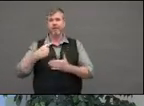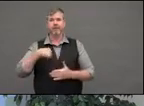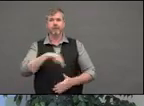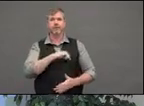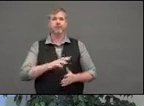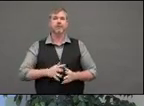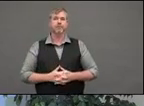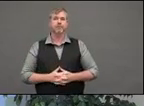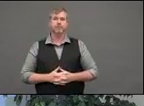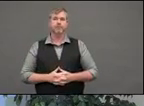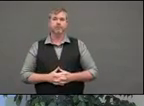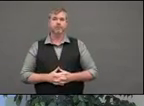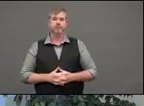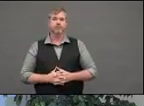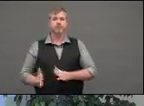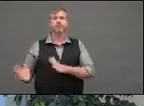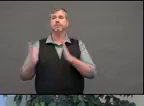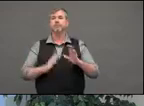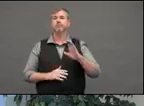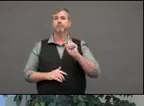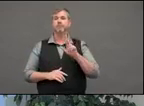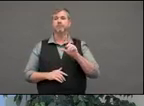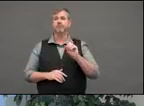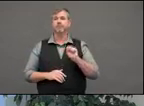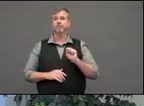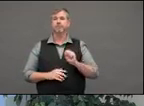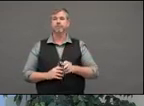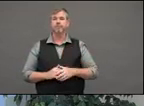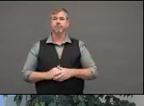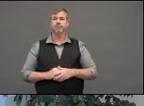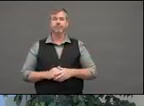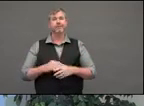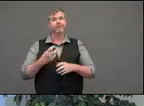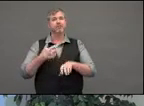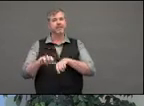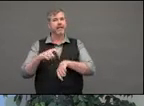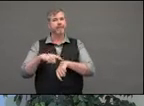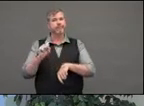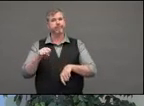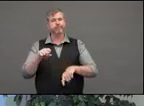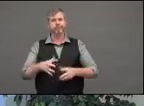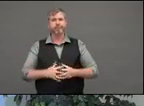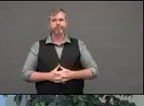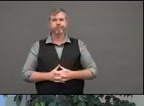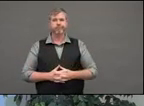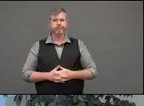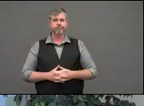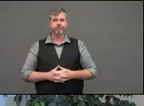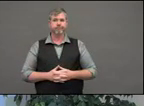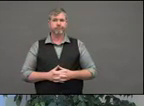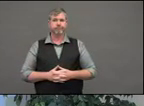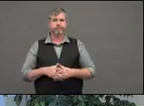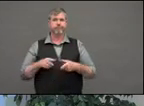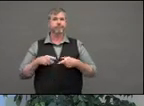it's a difficult time and you know it's important that during this difficult time that we're waiting for a job